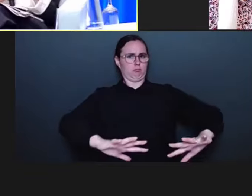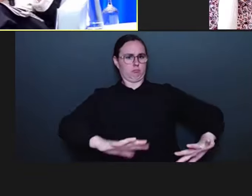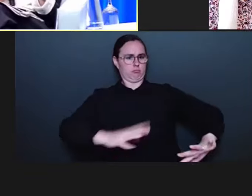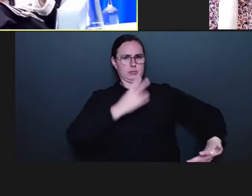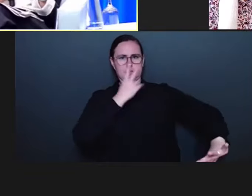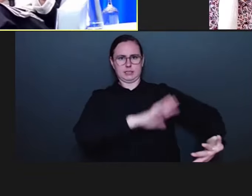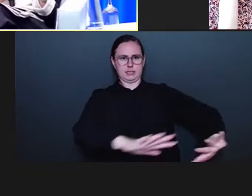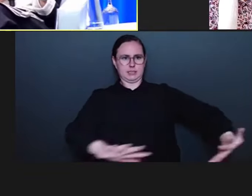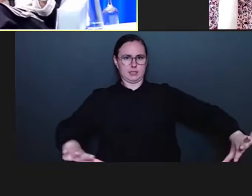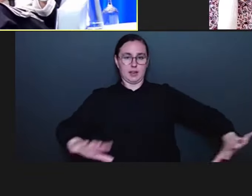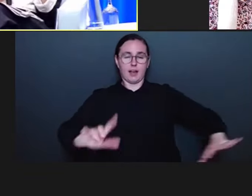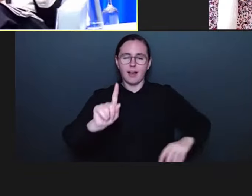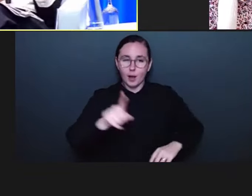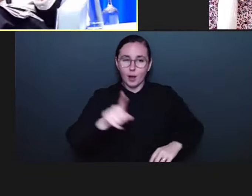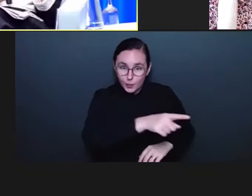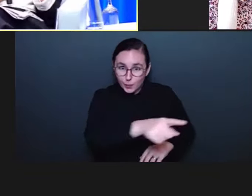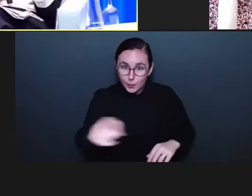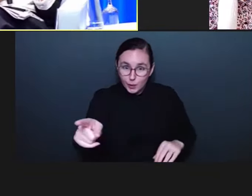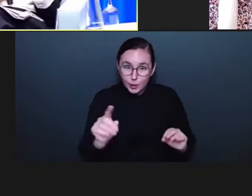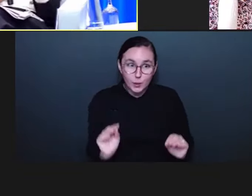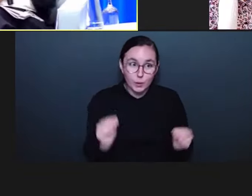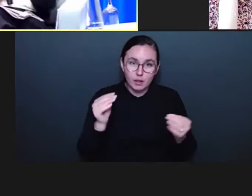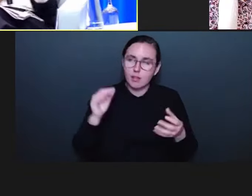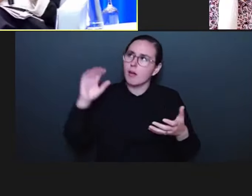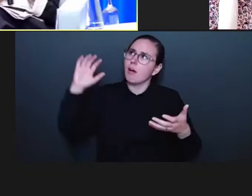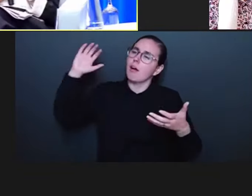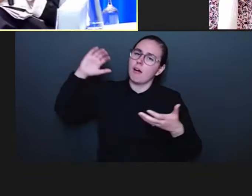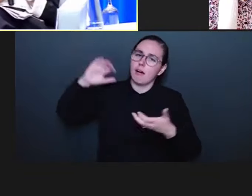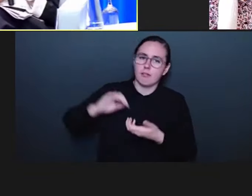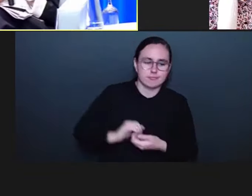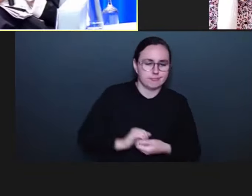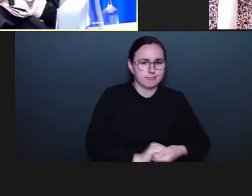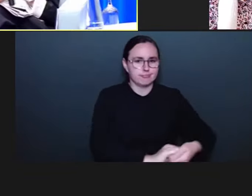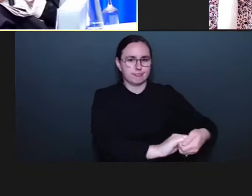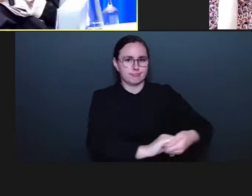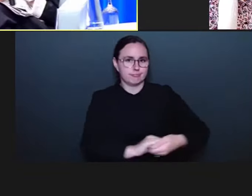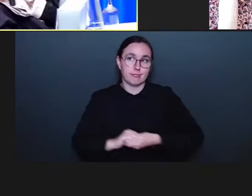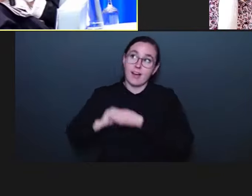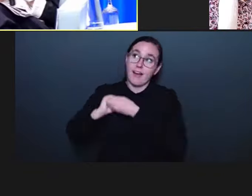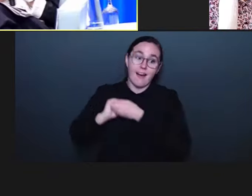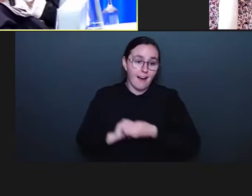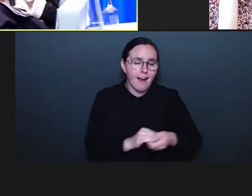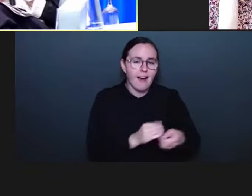work at that level but link also communities to government because it's building that trust and